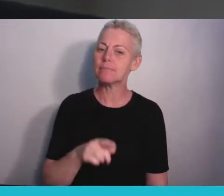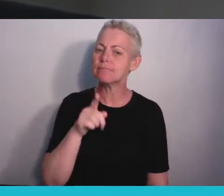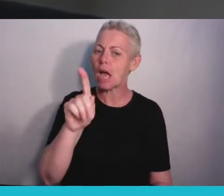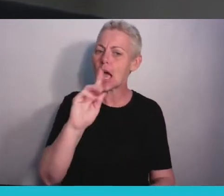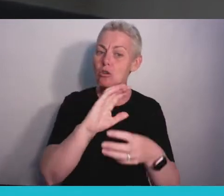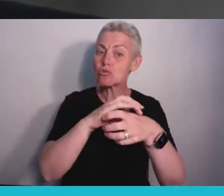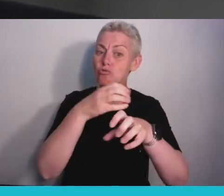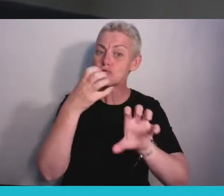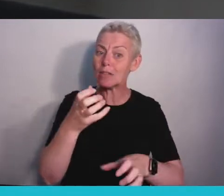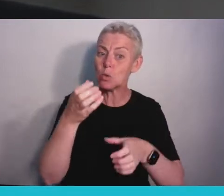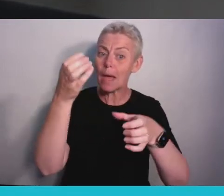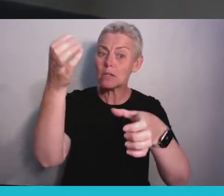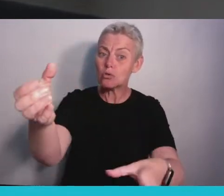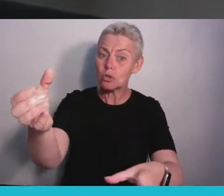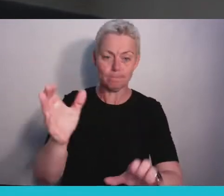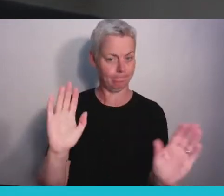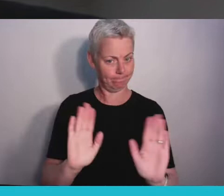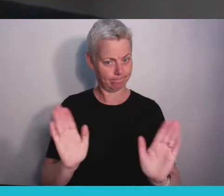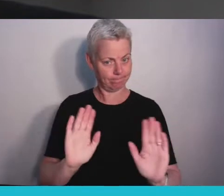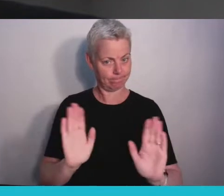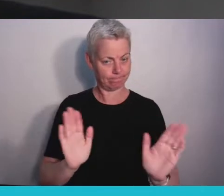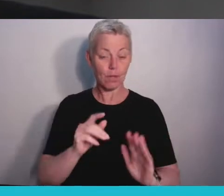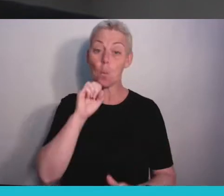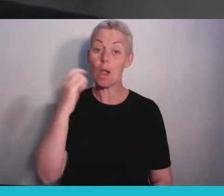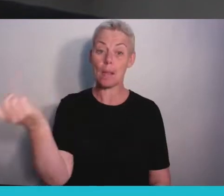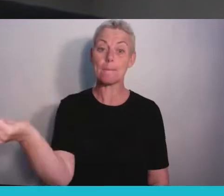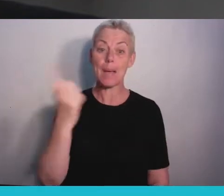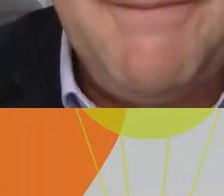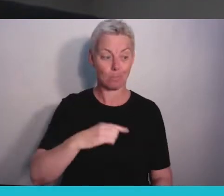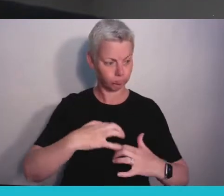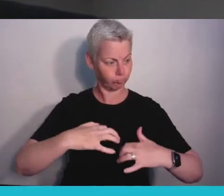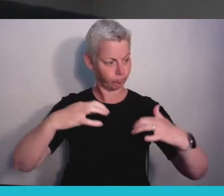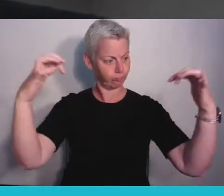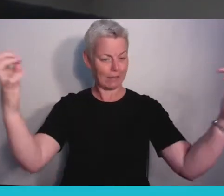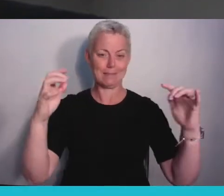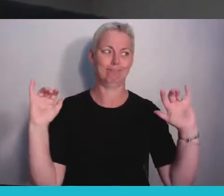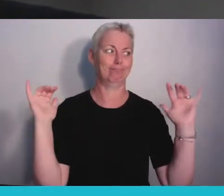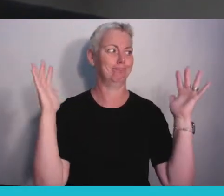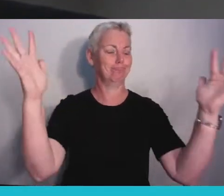back to celebrate your awards when we are able to safely hold those events. But we do